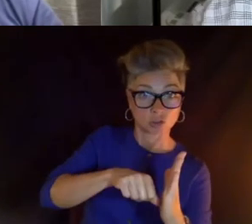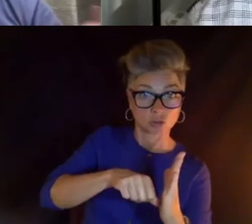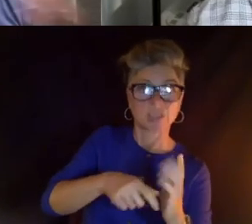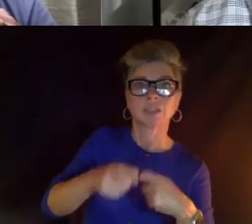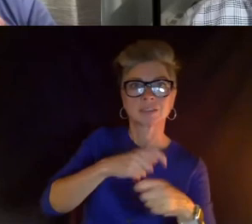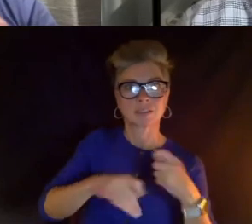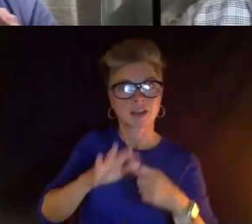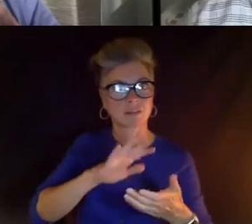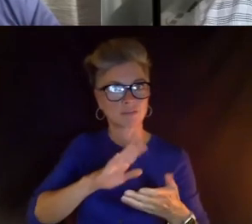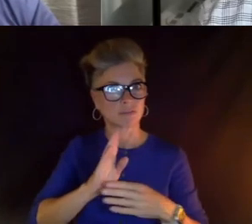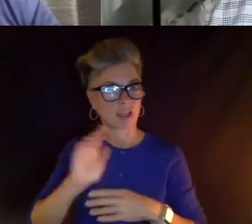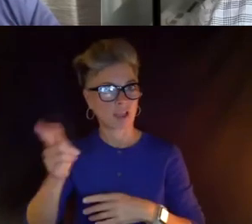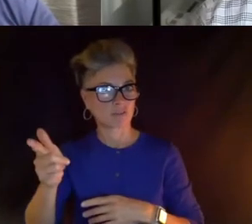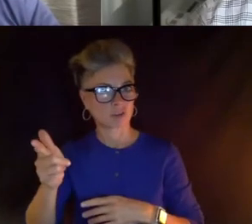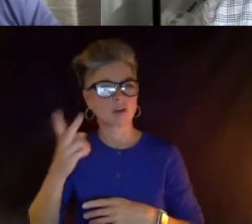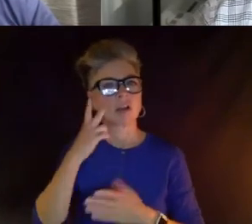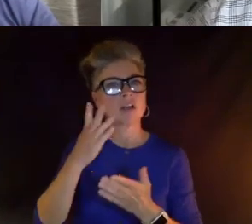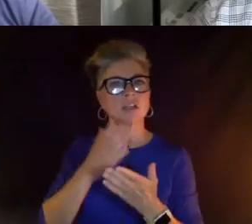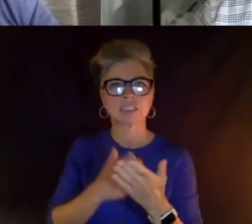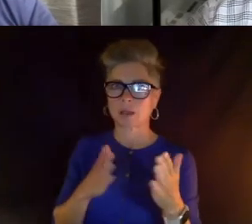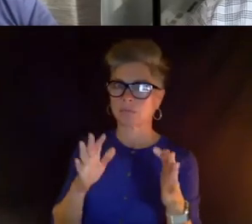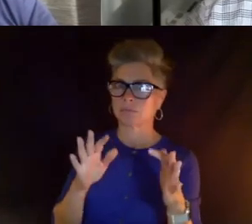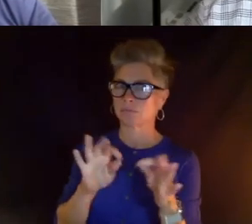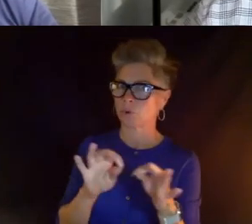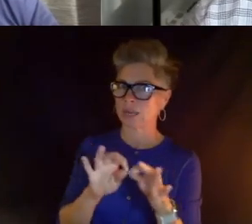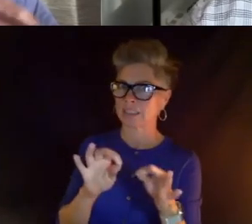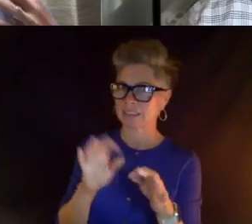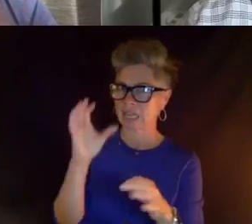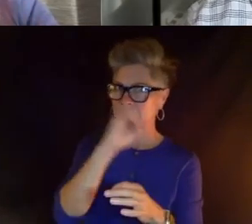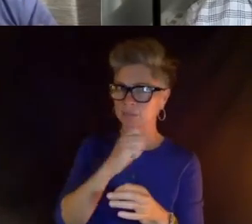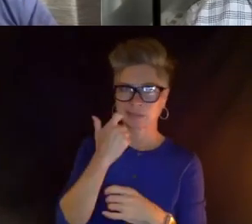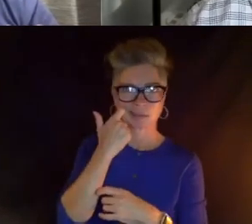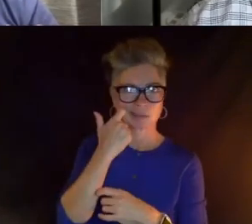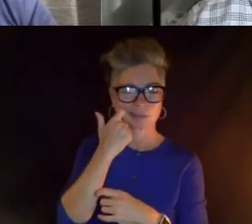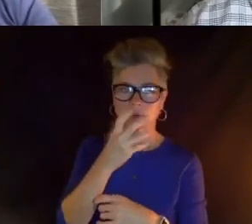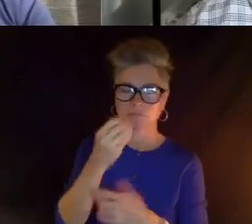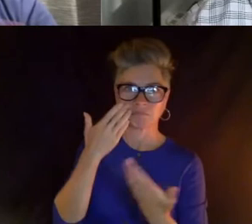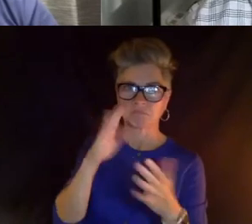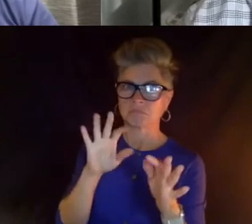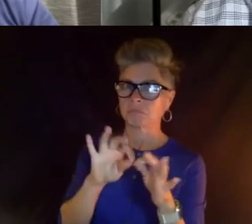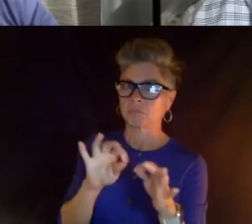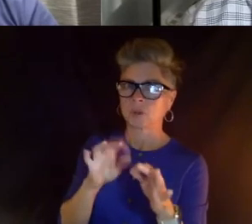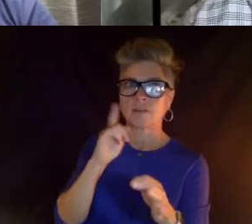I saw some estimates of price recently and it looks like, and I don't know the prices for sperm preservation,